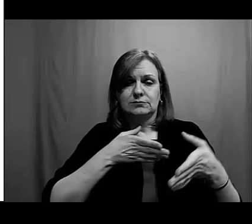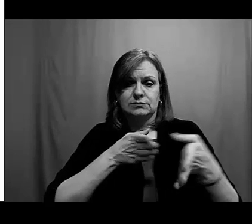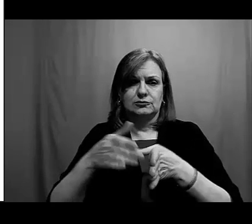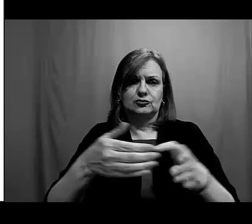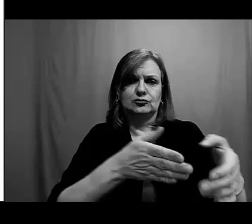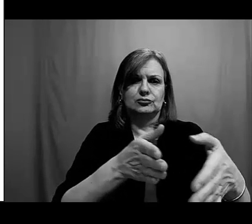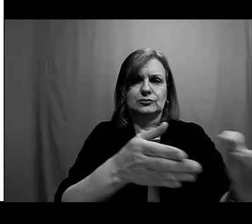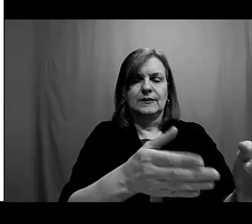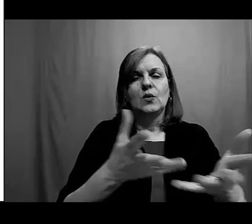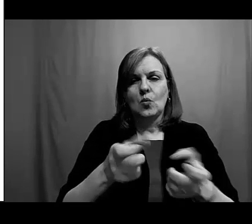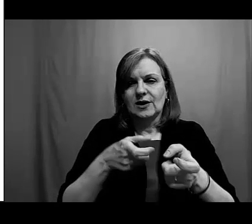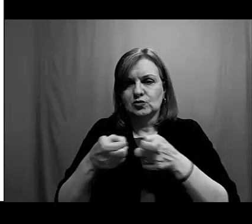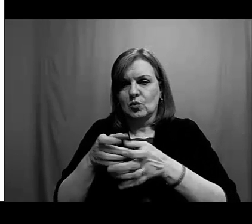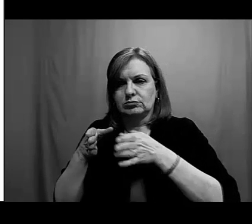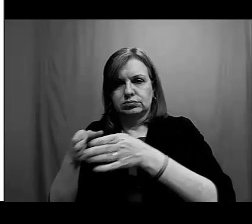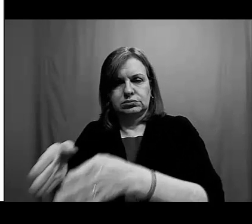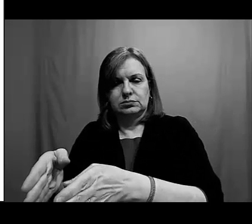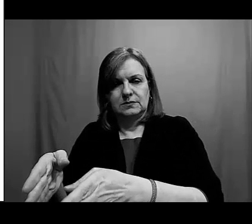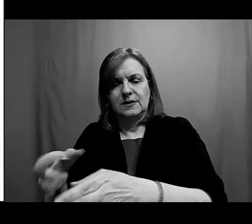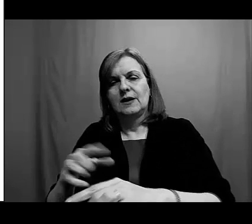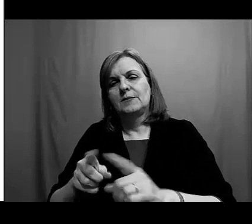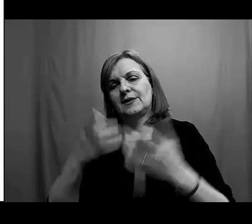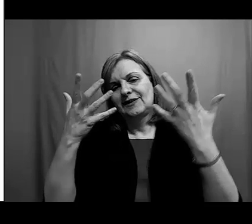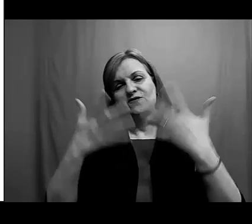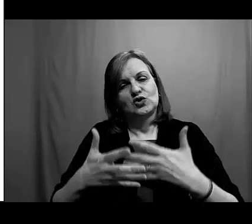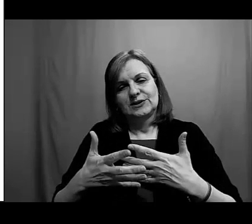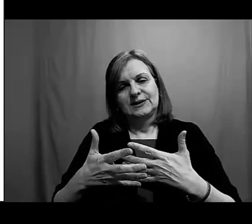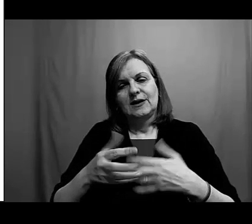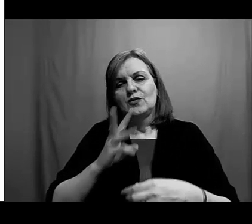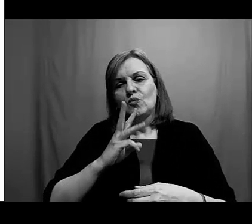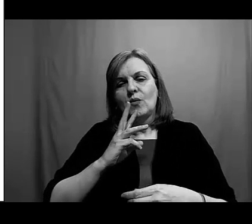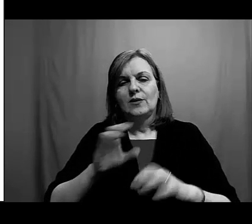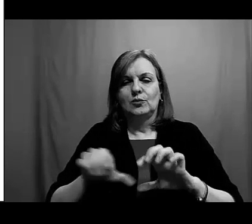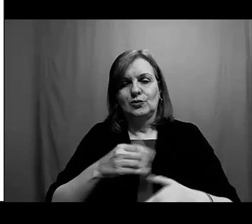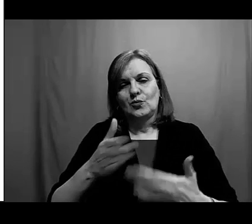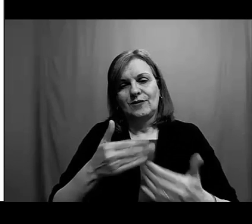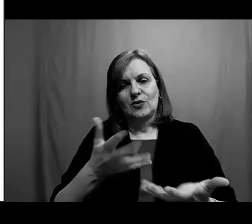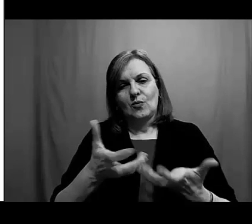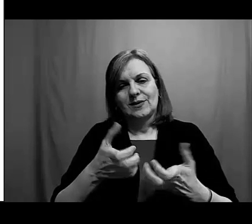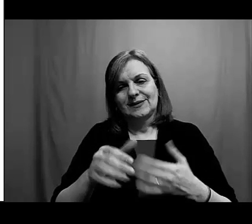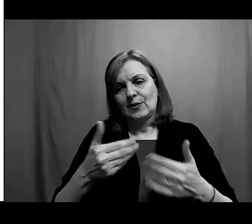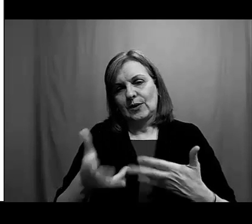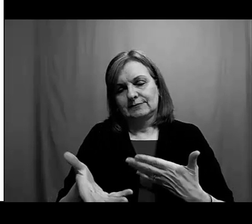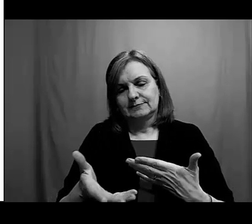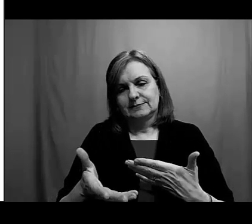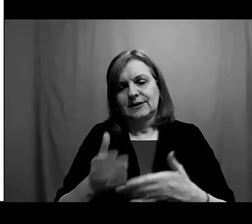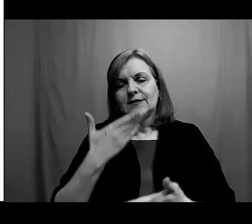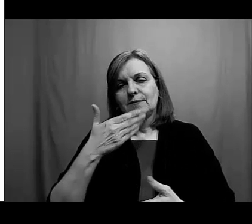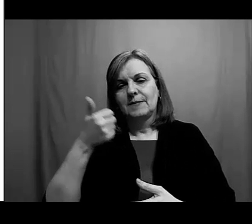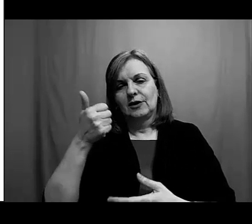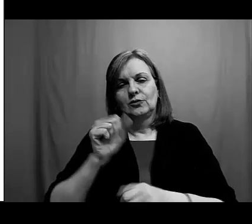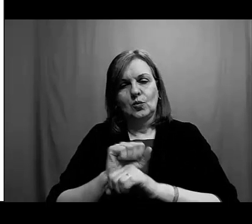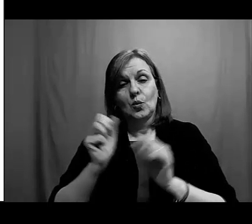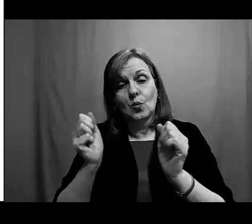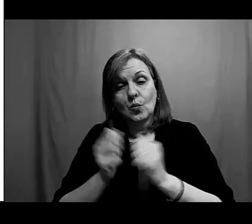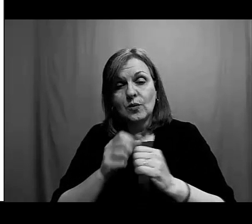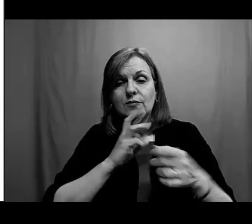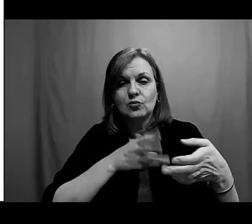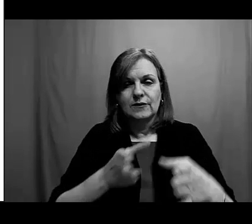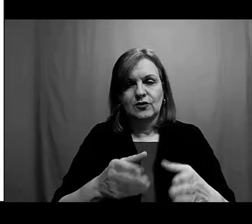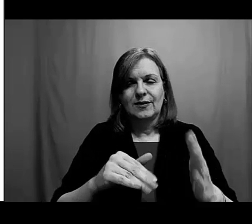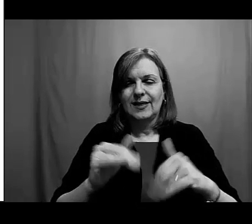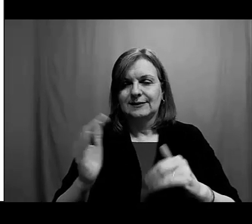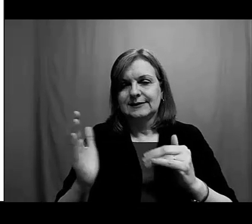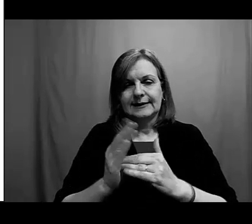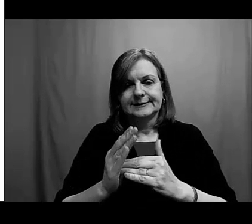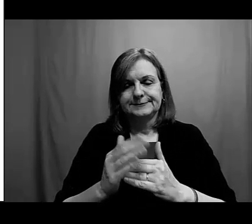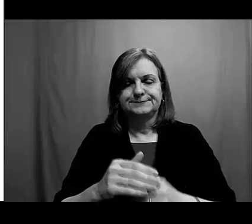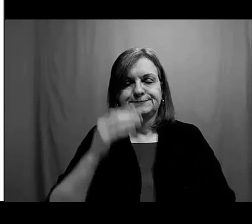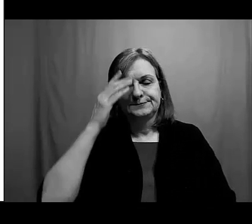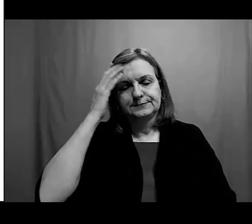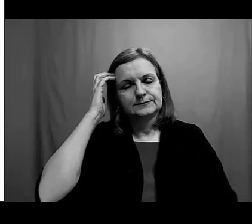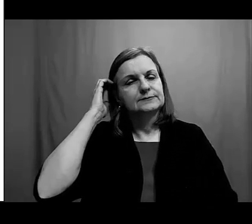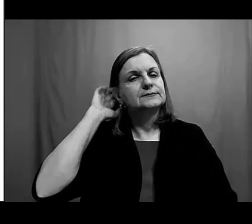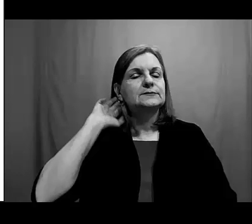unfortunately, it will do what it wants eventually!! so it's better to work with it than against it!